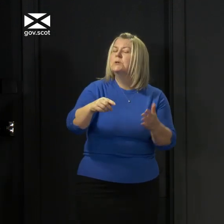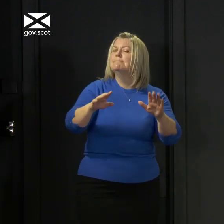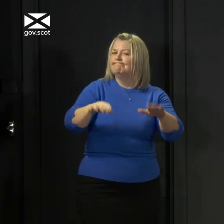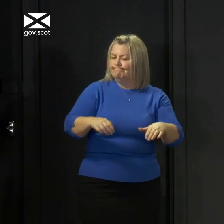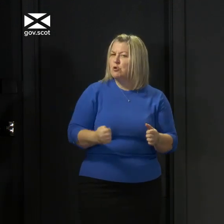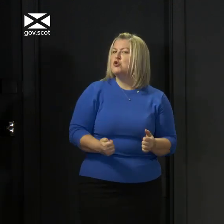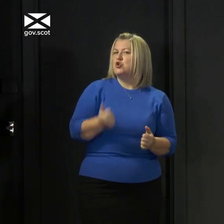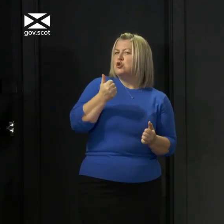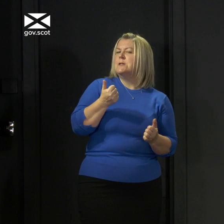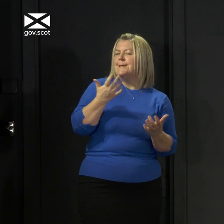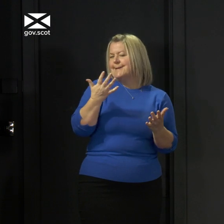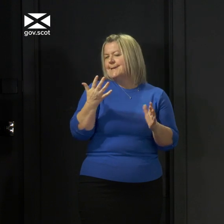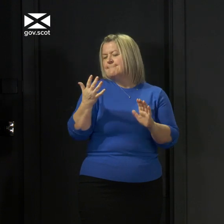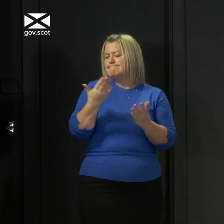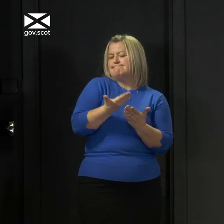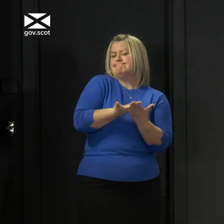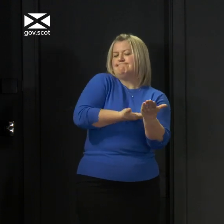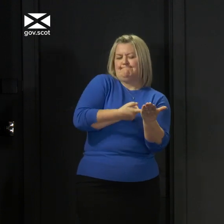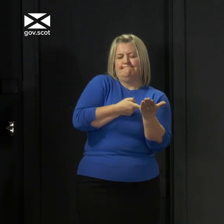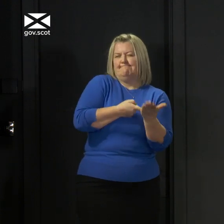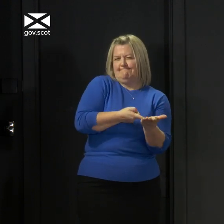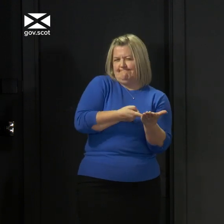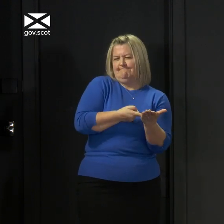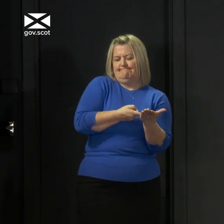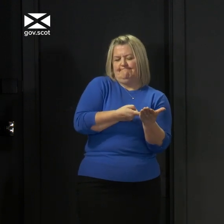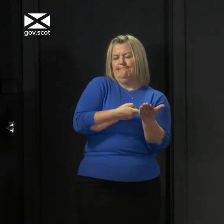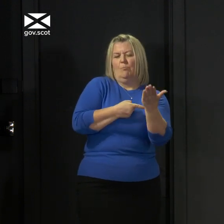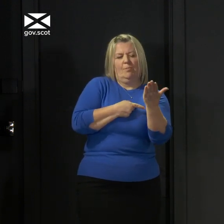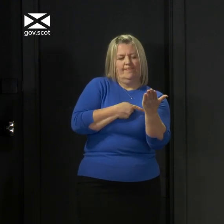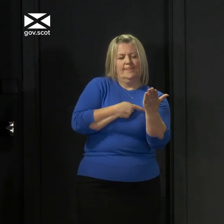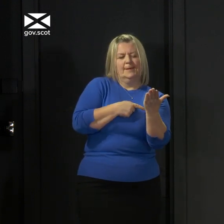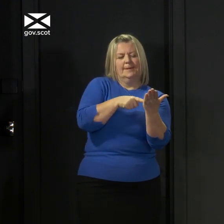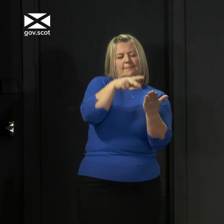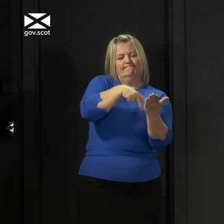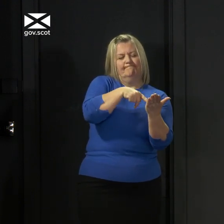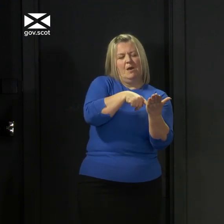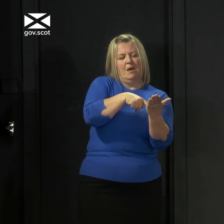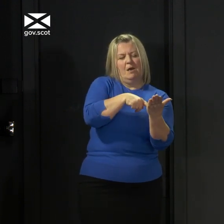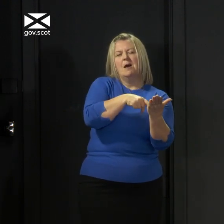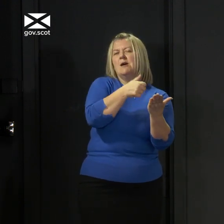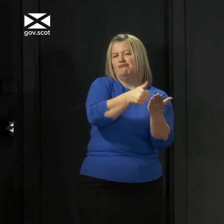iterations of that that we will build on as the the evidence the data and the